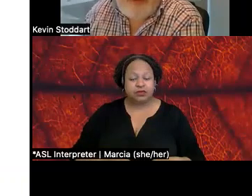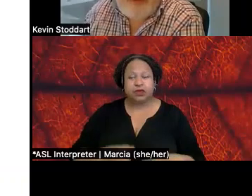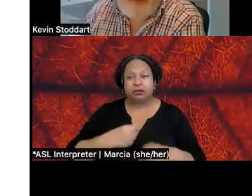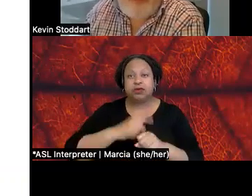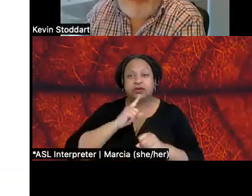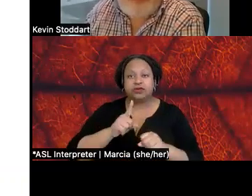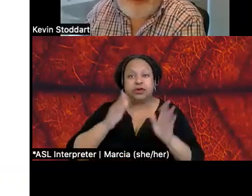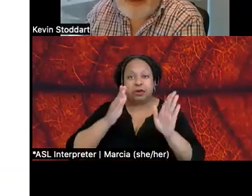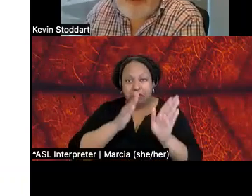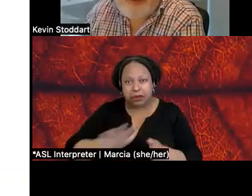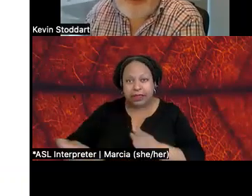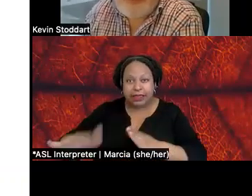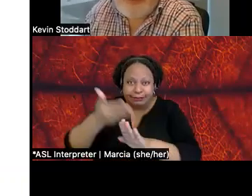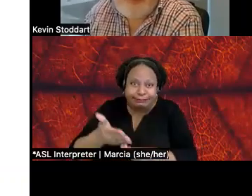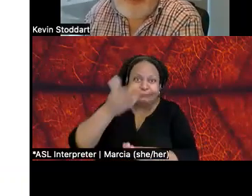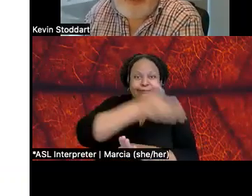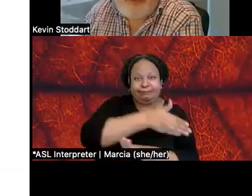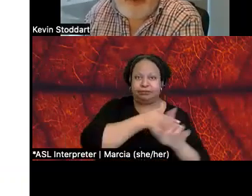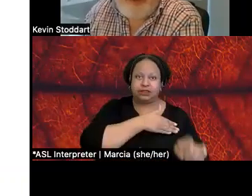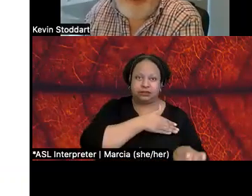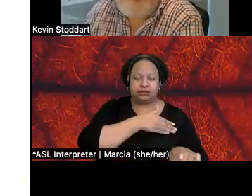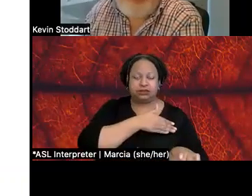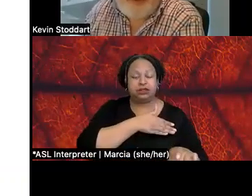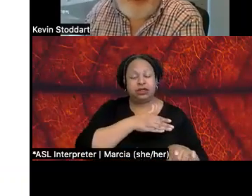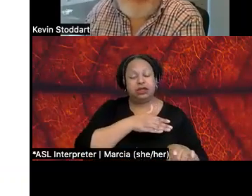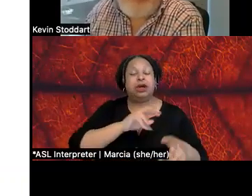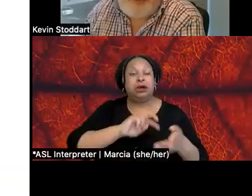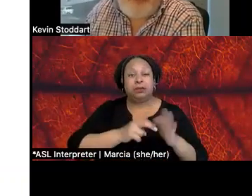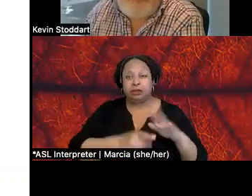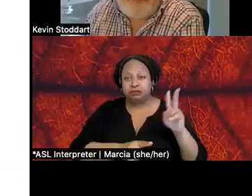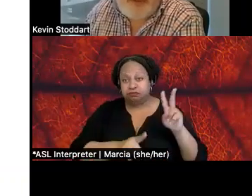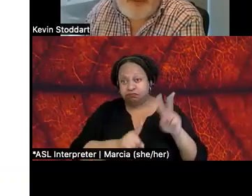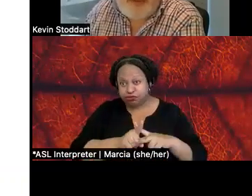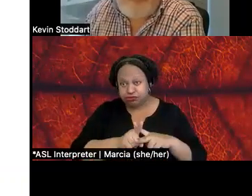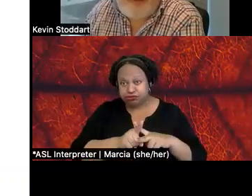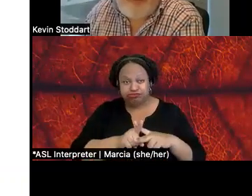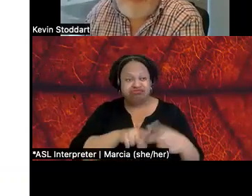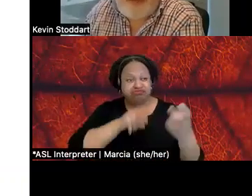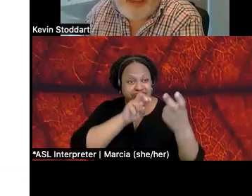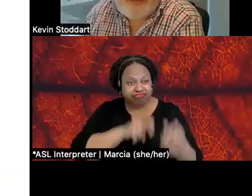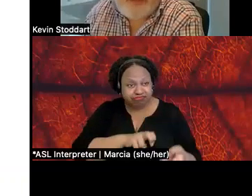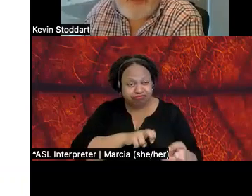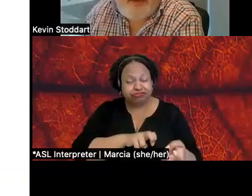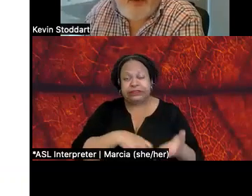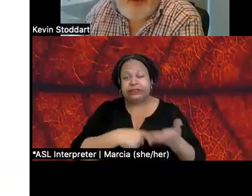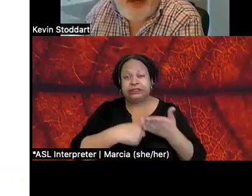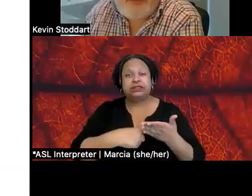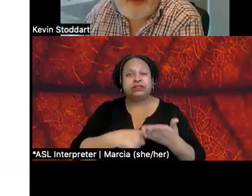So, discuss with the student potential problems that they've had in past programs,